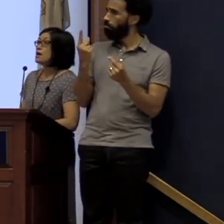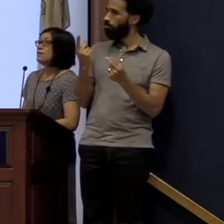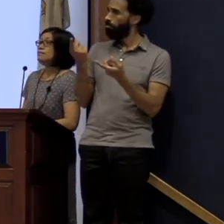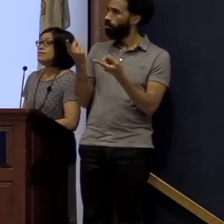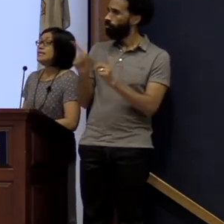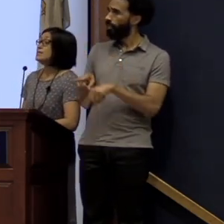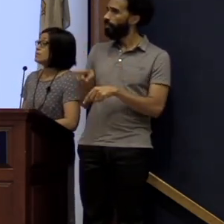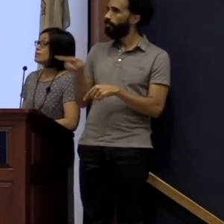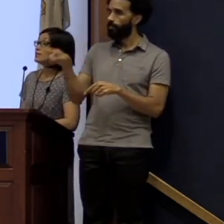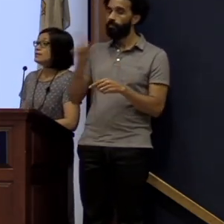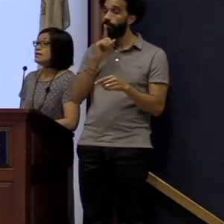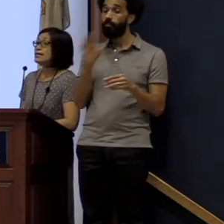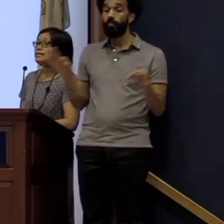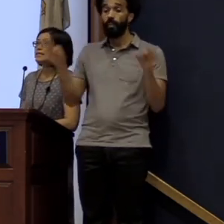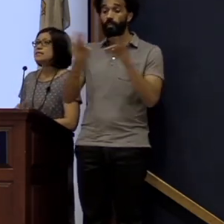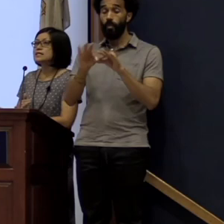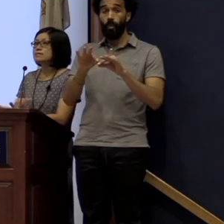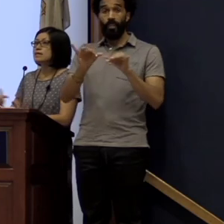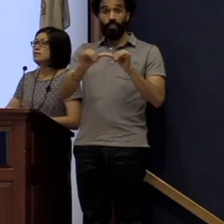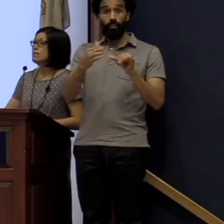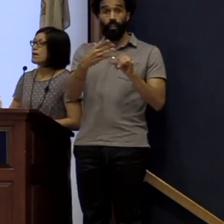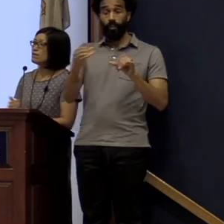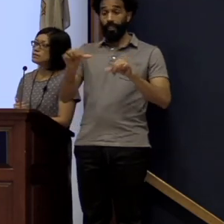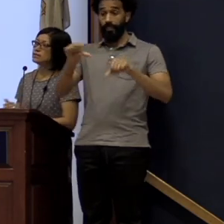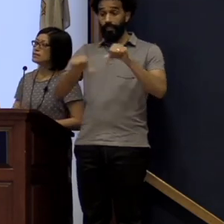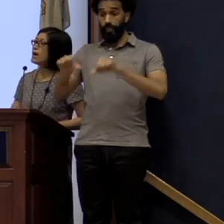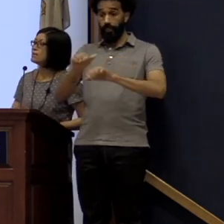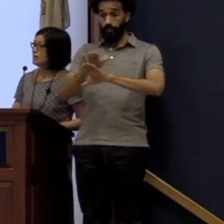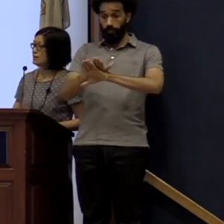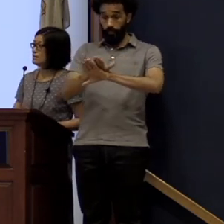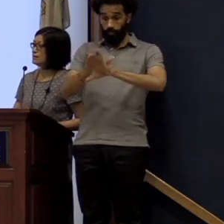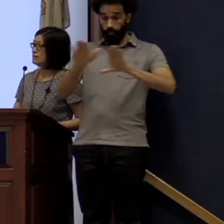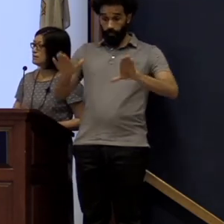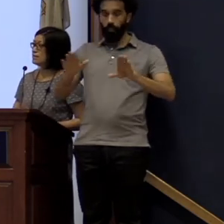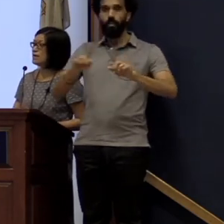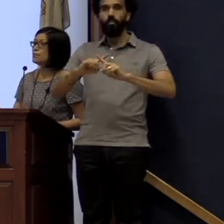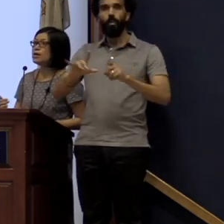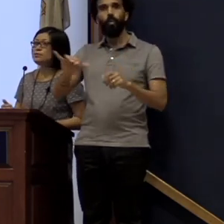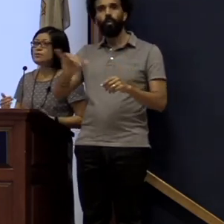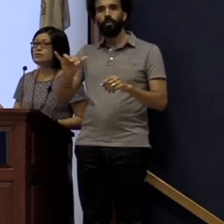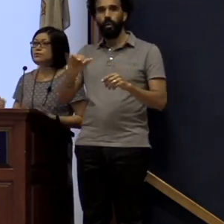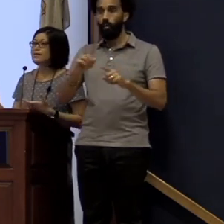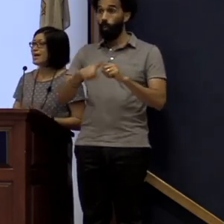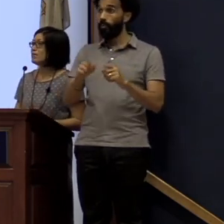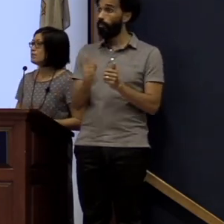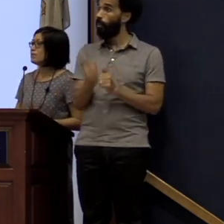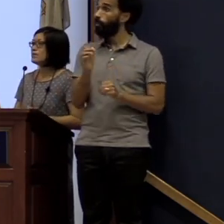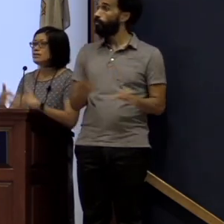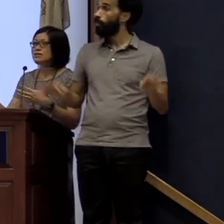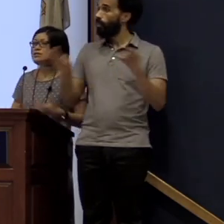It is important. It is a matter of priorities and timeline right what we want to do now within these constraints